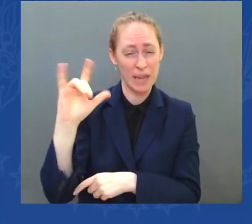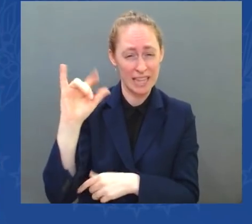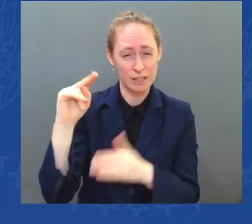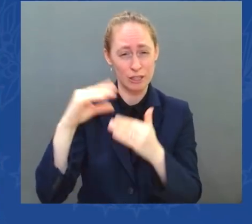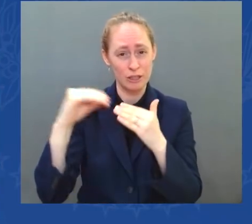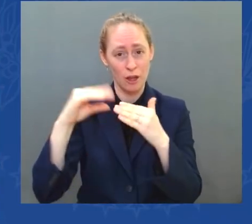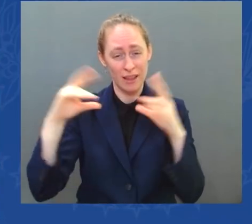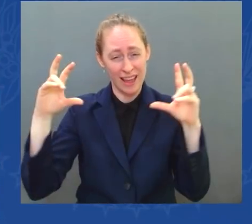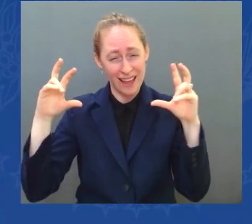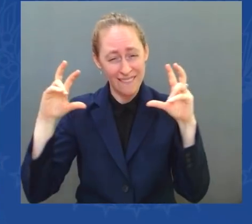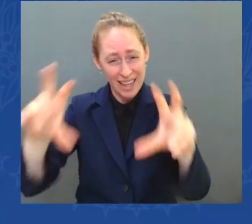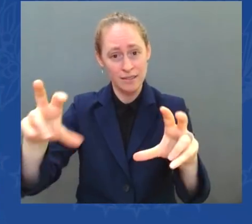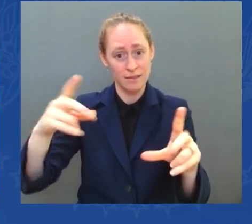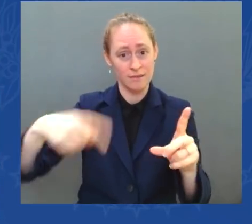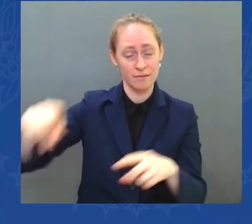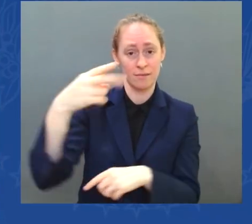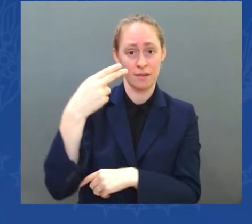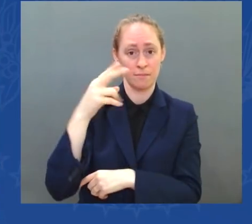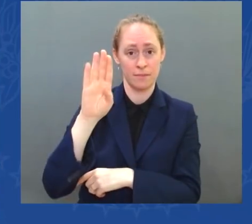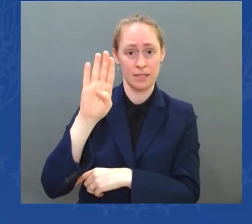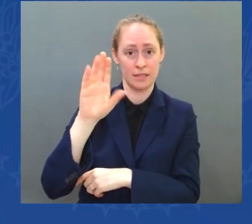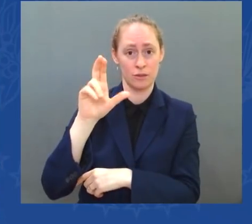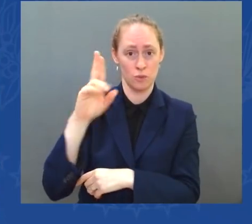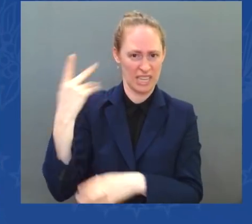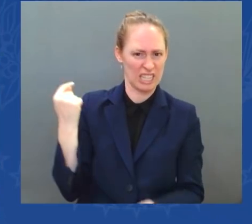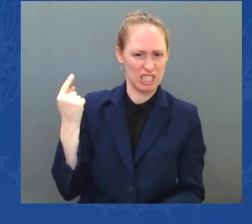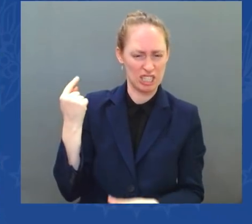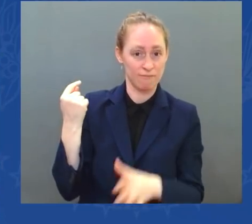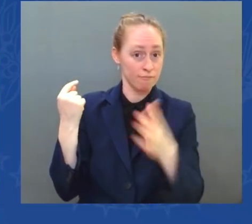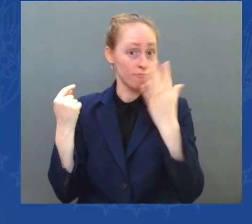And they said we couldn't do it,